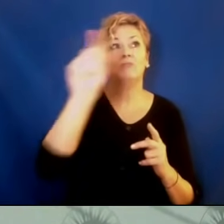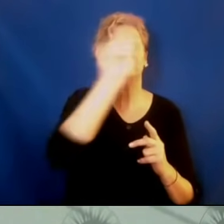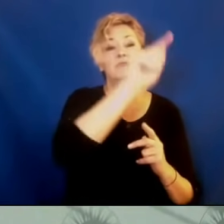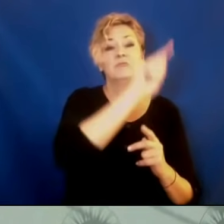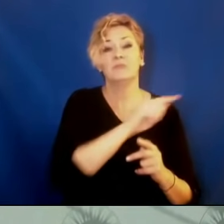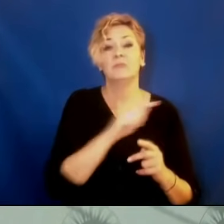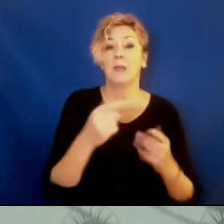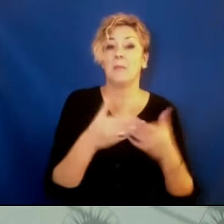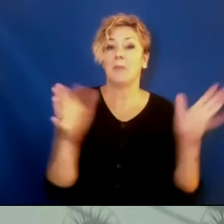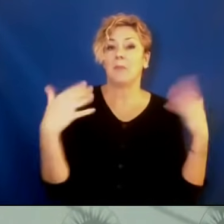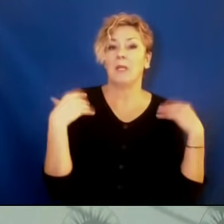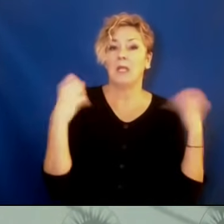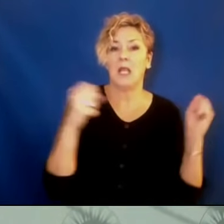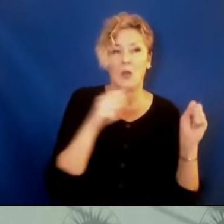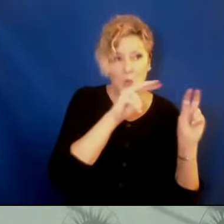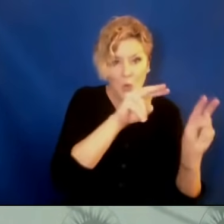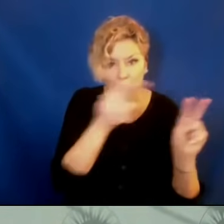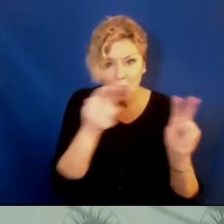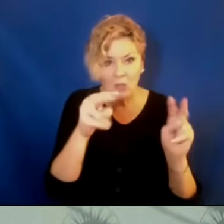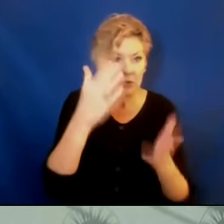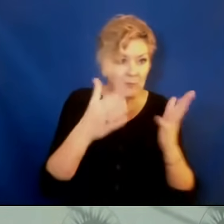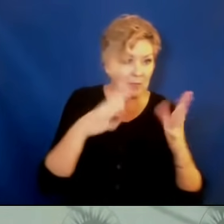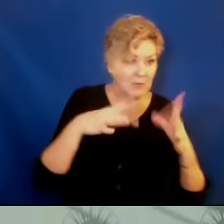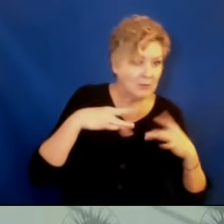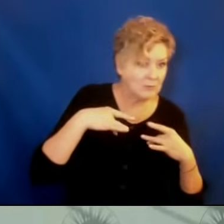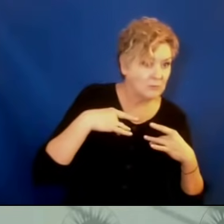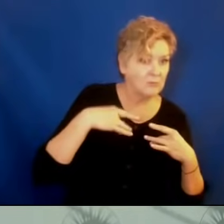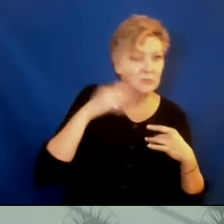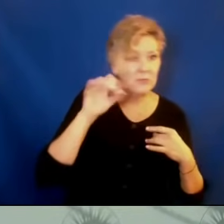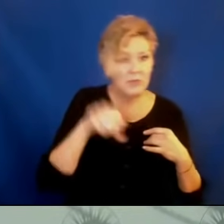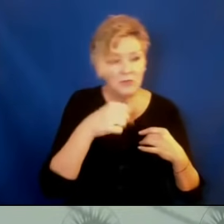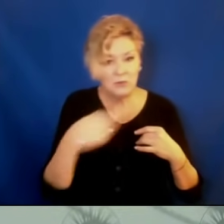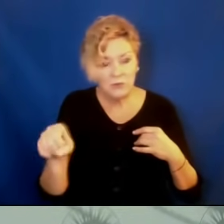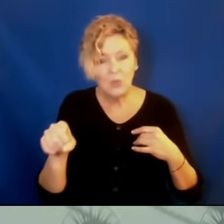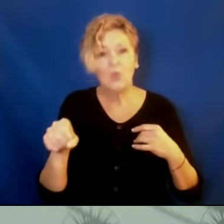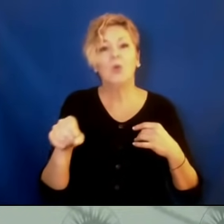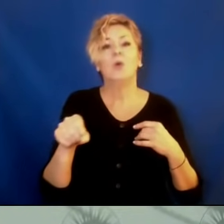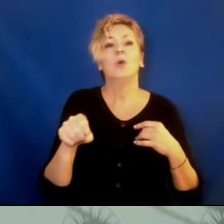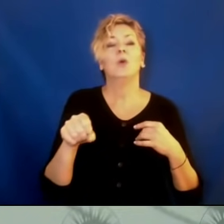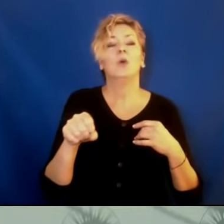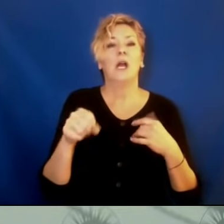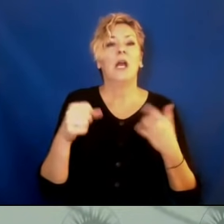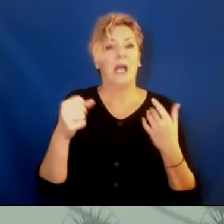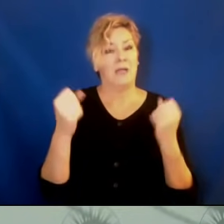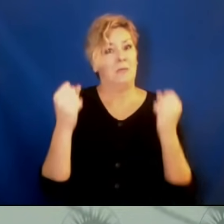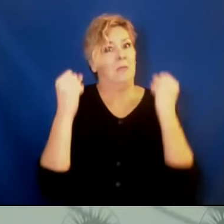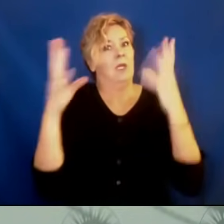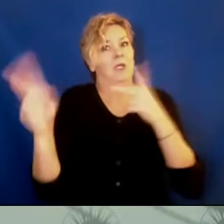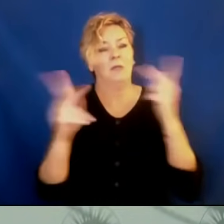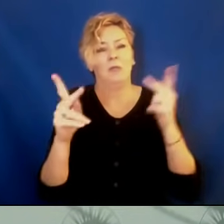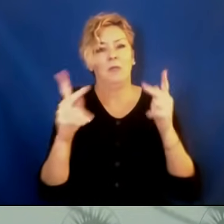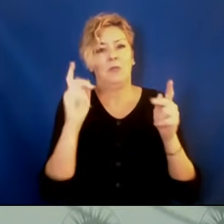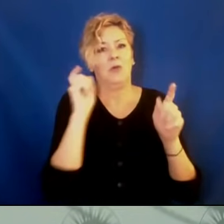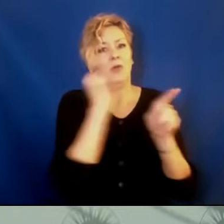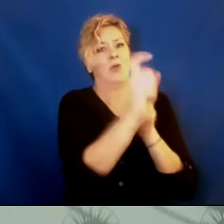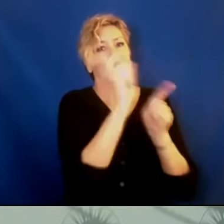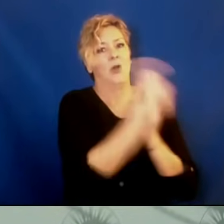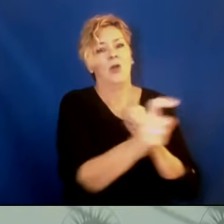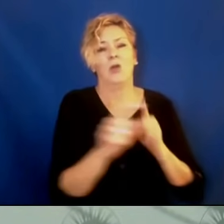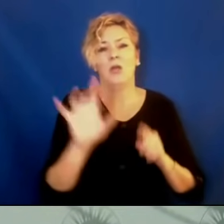I've had an opportunity to meet them on Thursday when Dr. Henry and I was in Surrey at the Fraser health Authority offices.